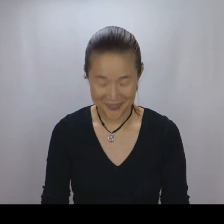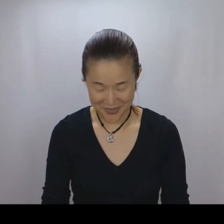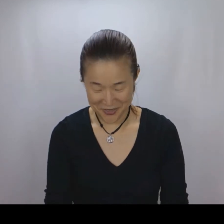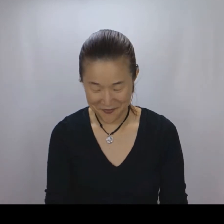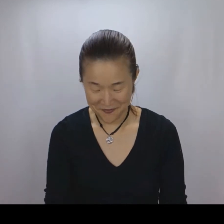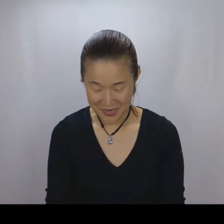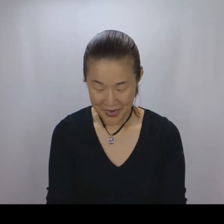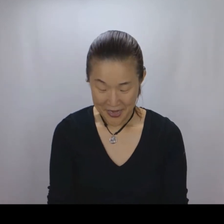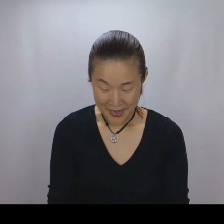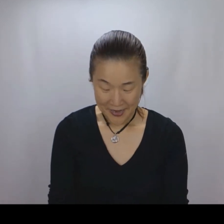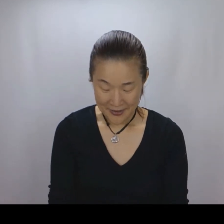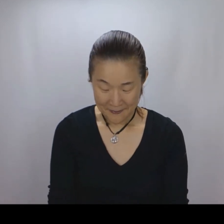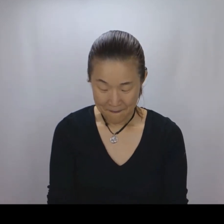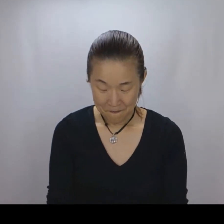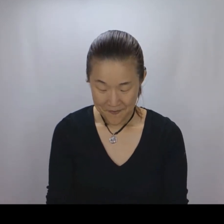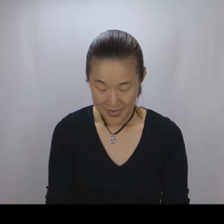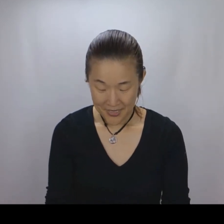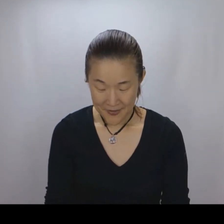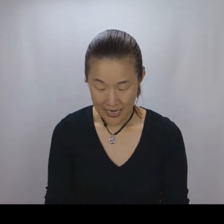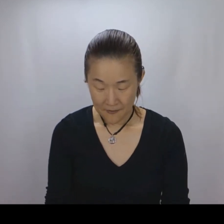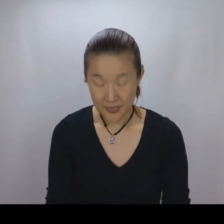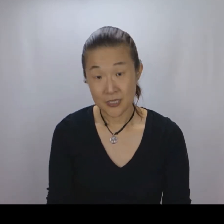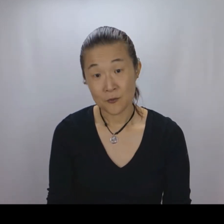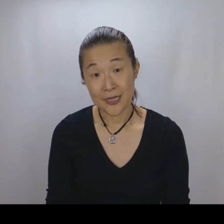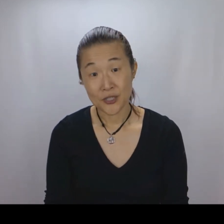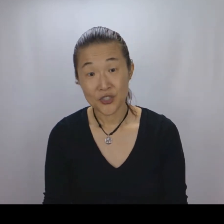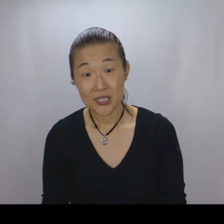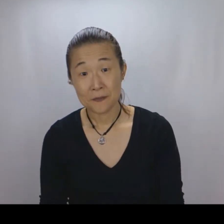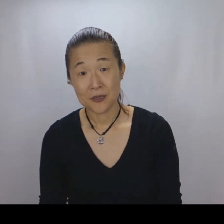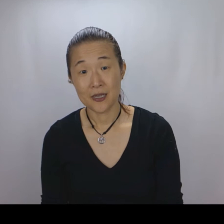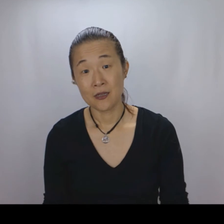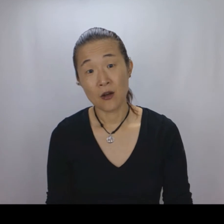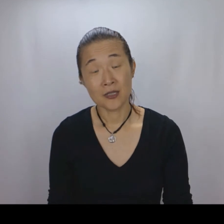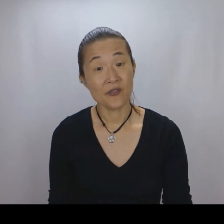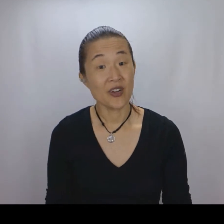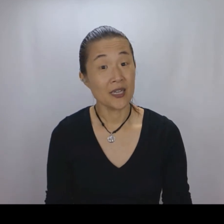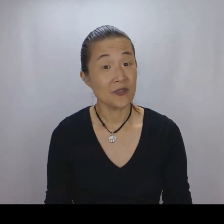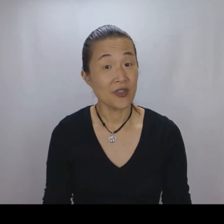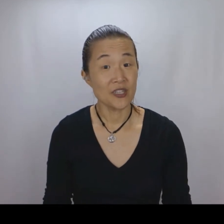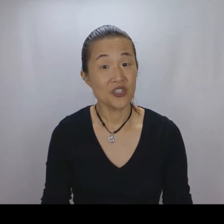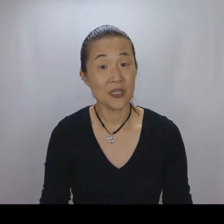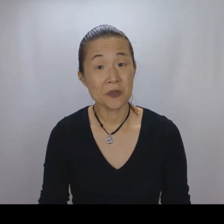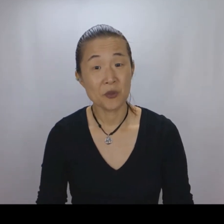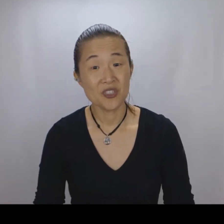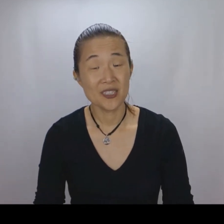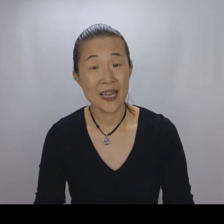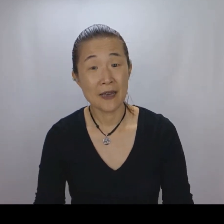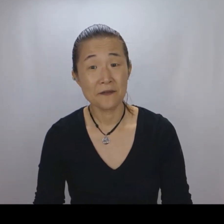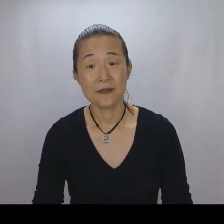So, next we have is a relationship and all the different kinds of relationships a person can have.